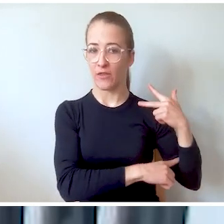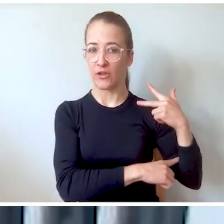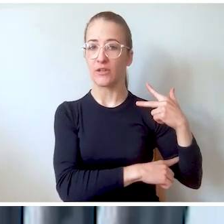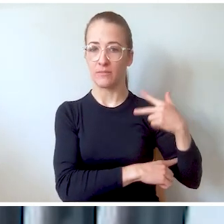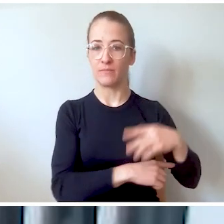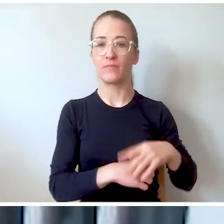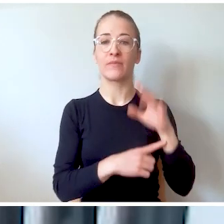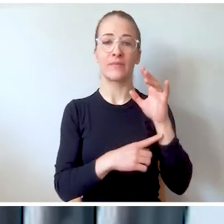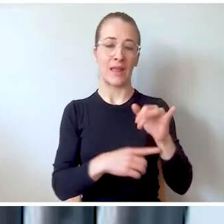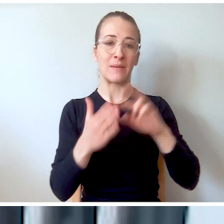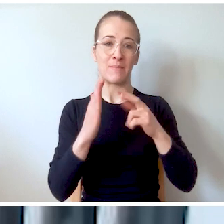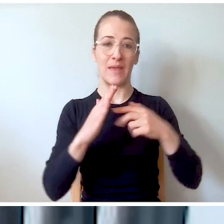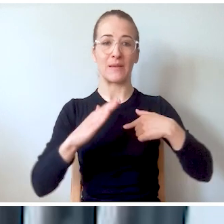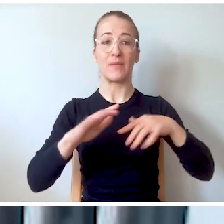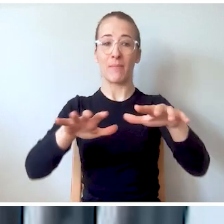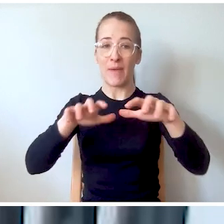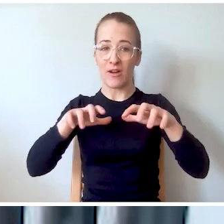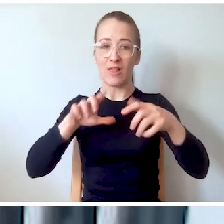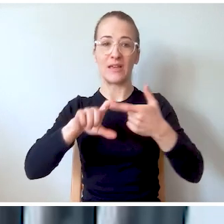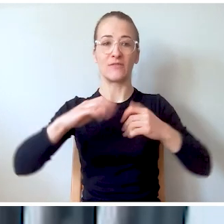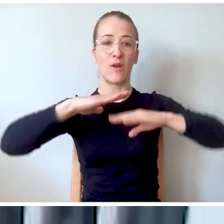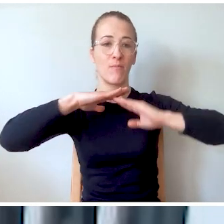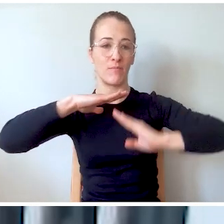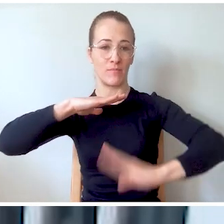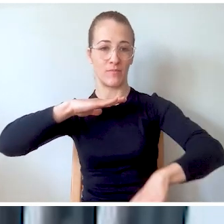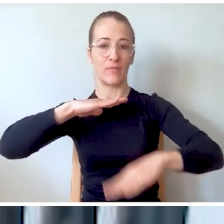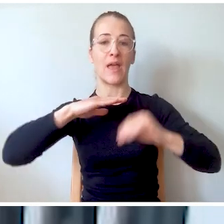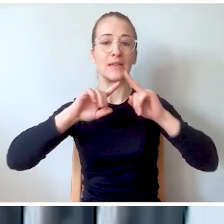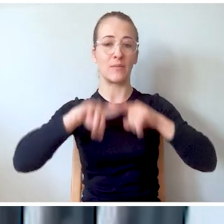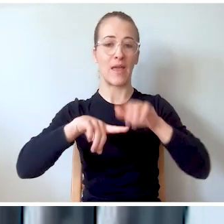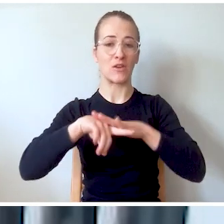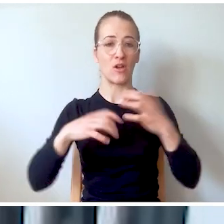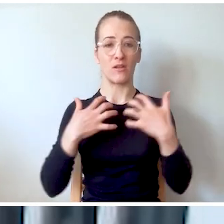which left me paralyzed from my neck down and dependent on a ventilator to breathe.